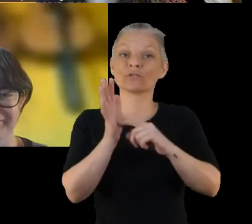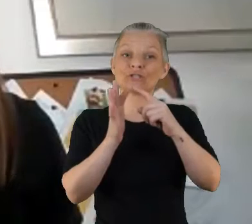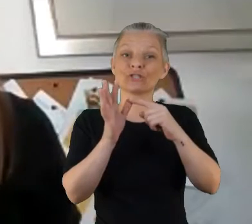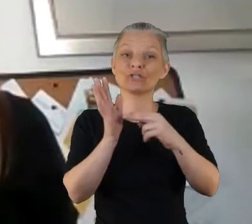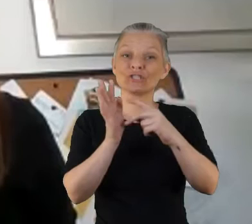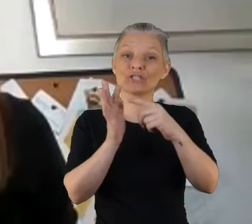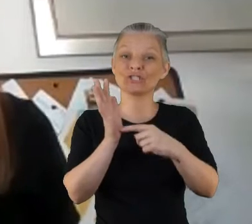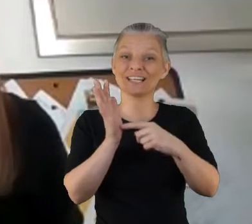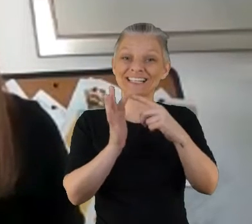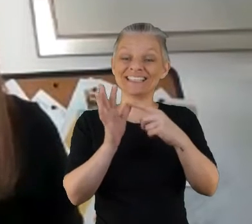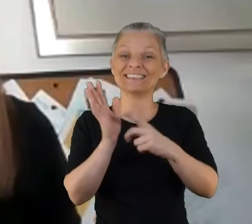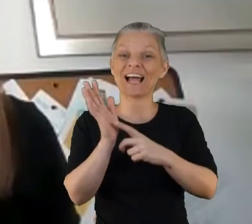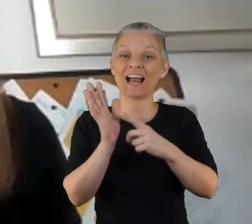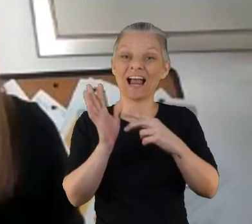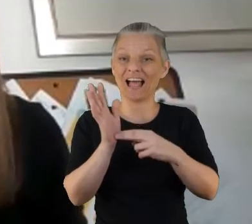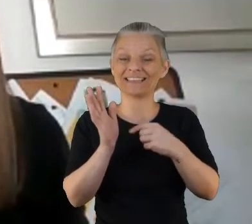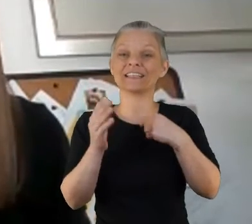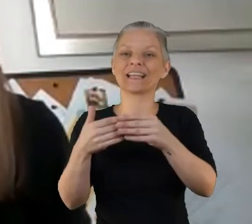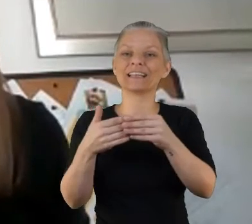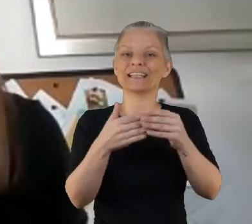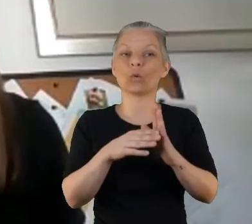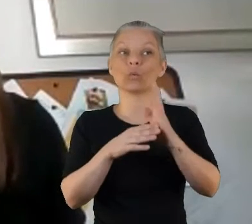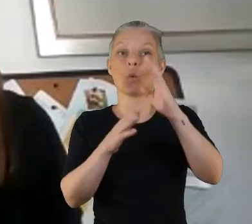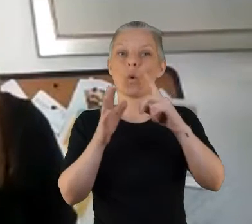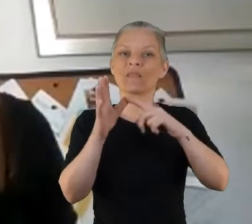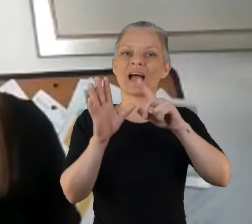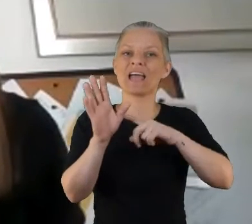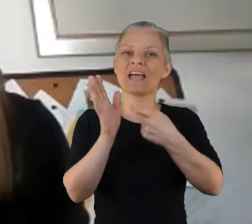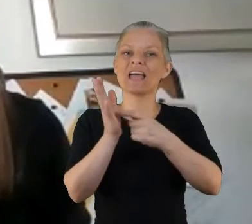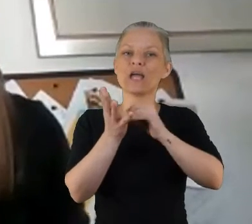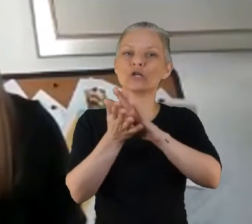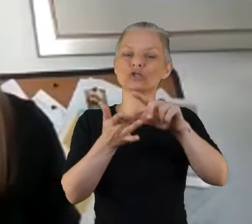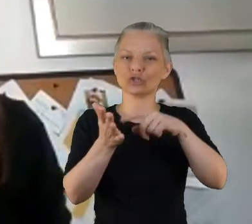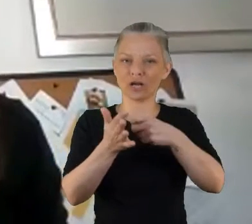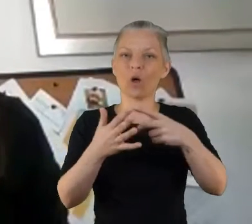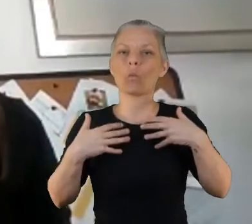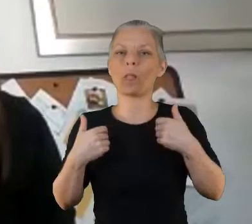We felt we’d put together our thoughts around how to peer facilitate and how this may help